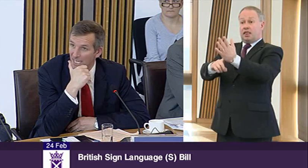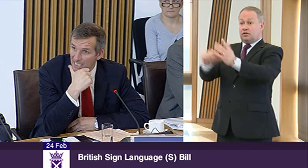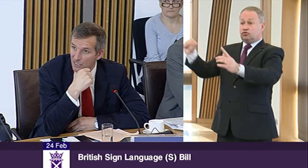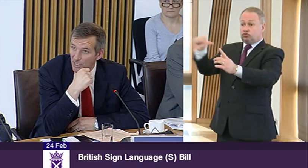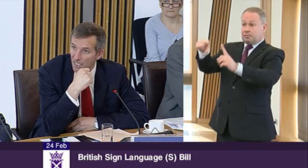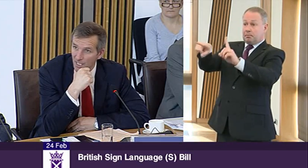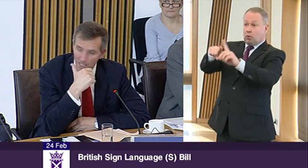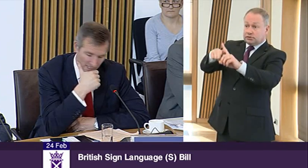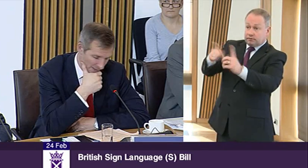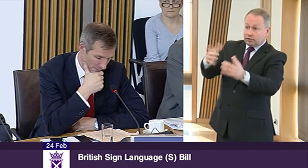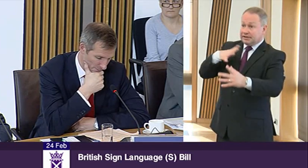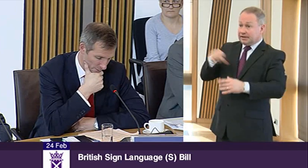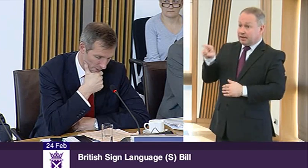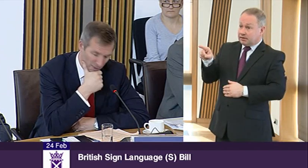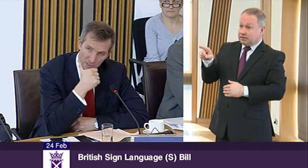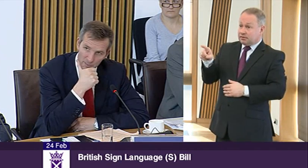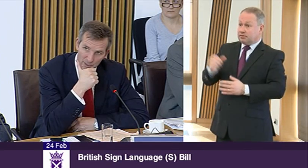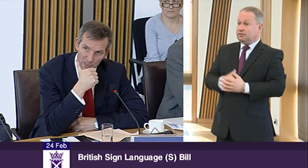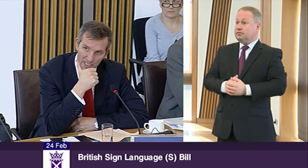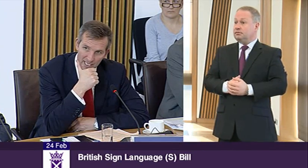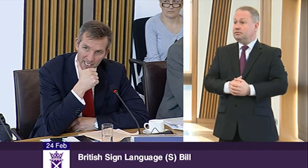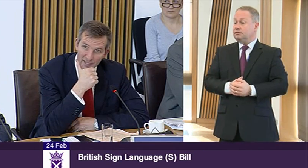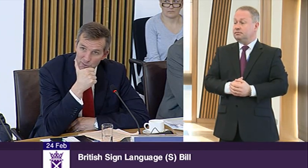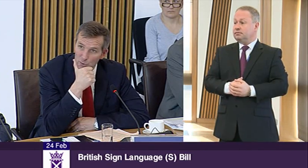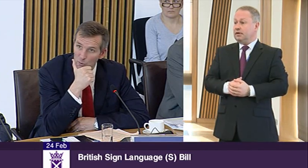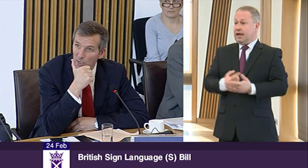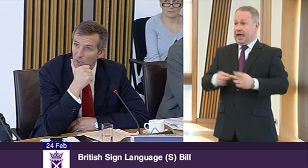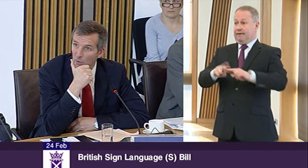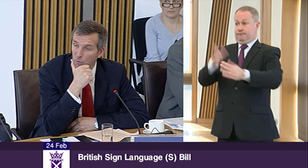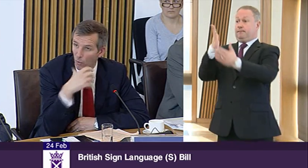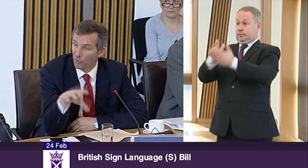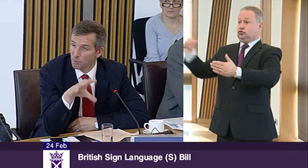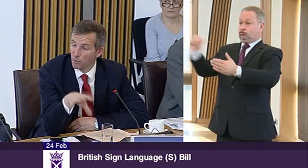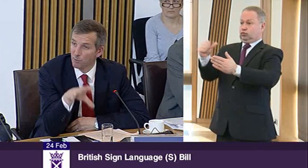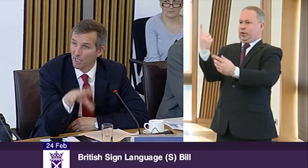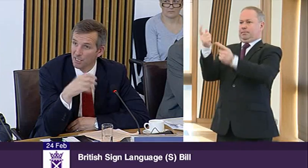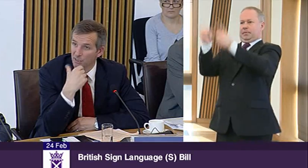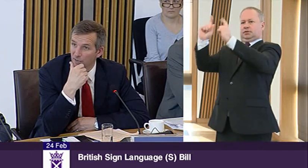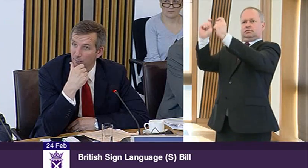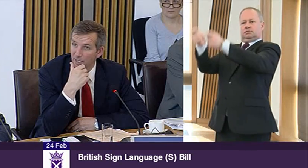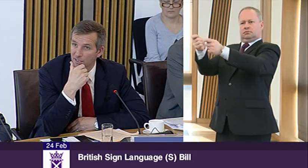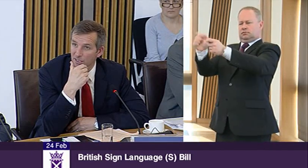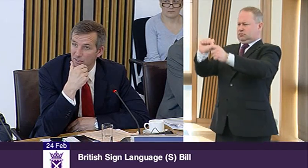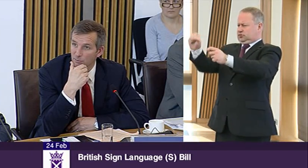be a positive or necessary requirement under the bill. If so, what should the specific